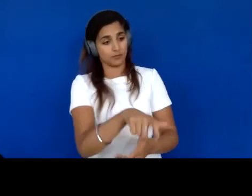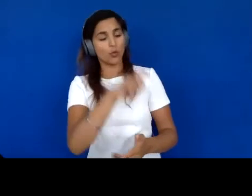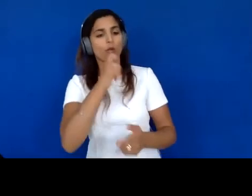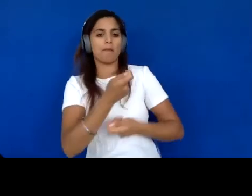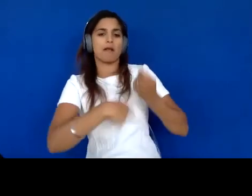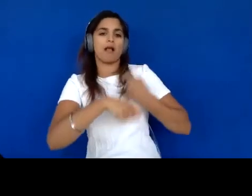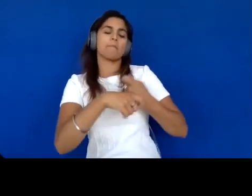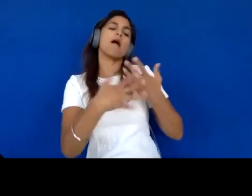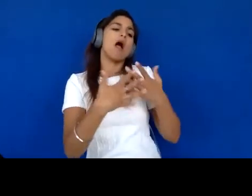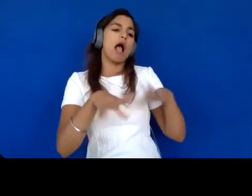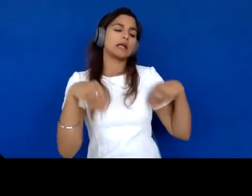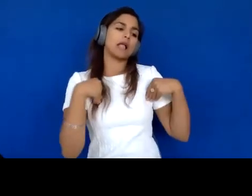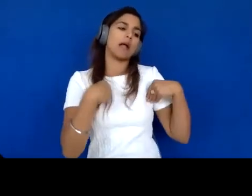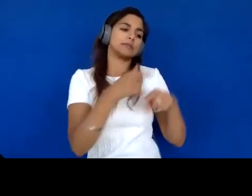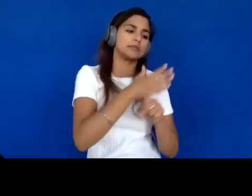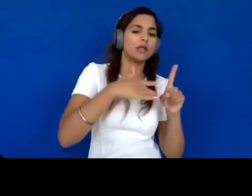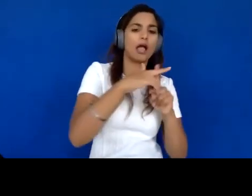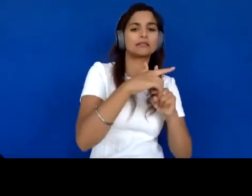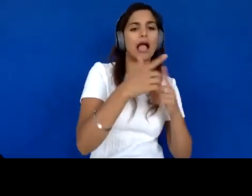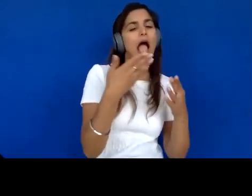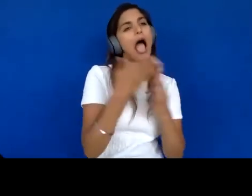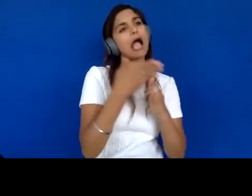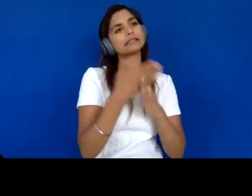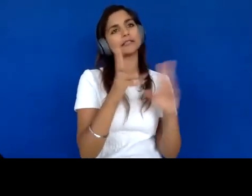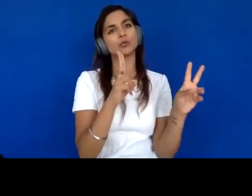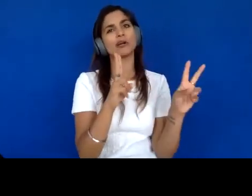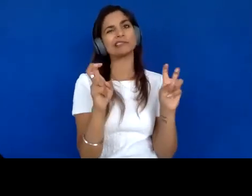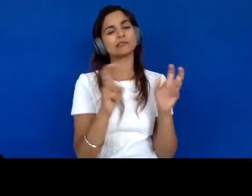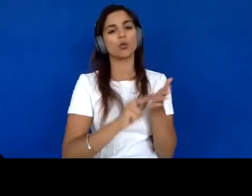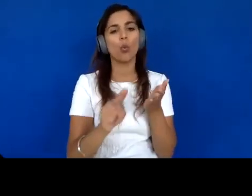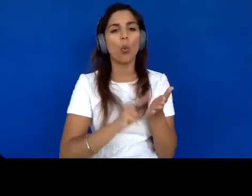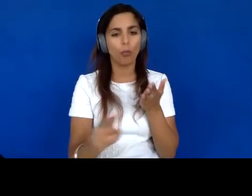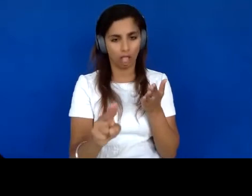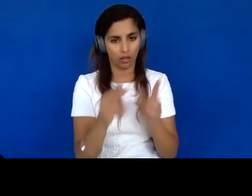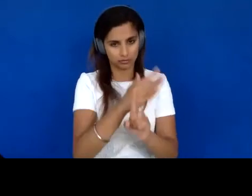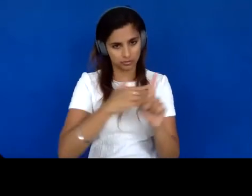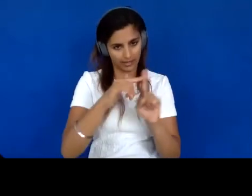supposedly cool normal society this fix often comes through the intervention of